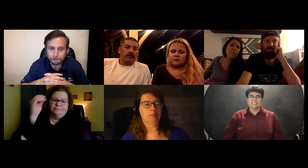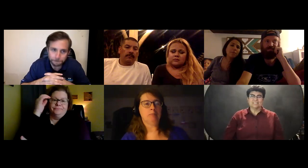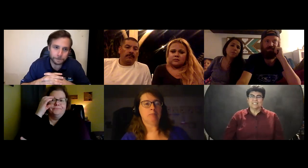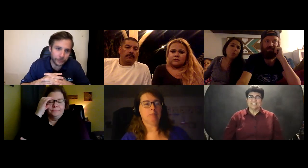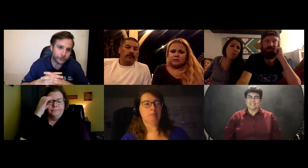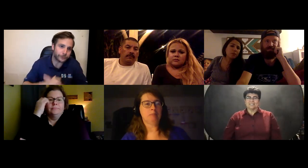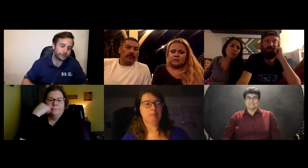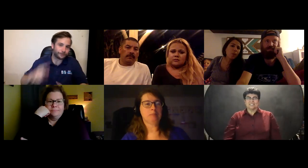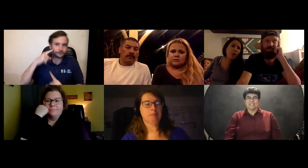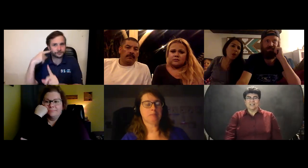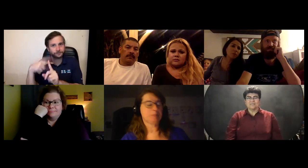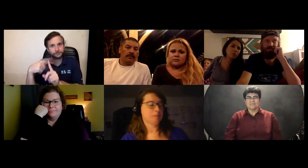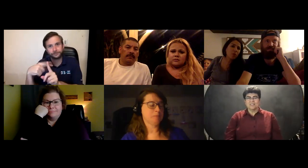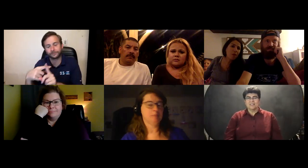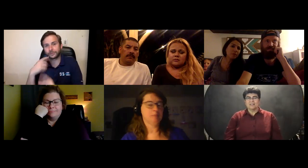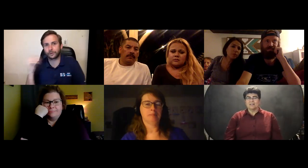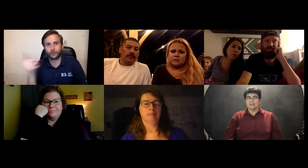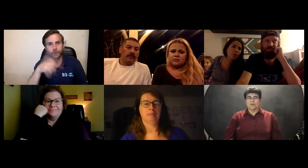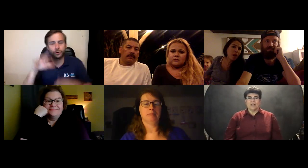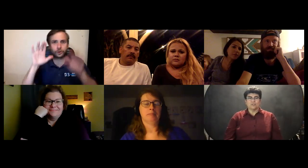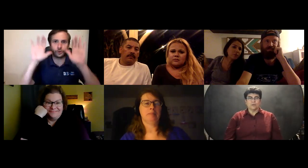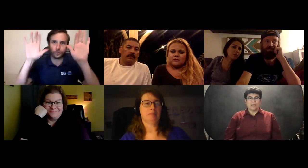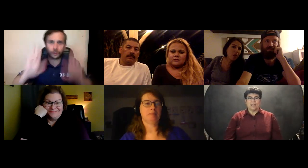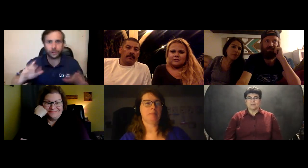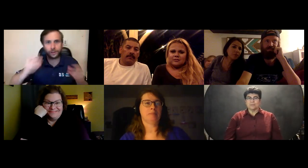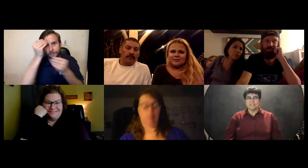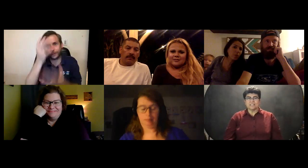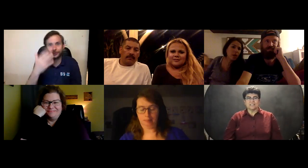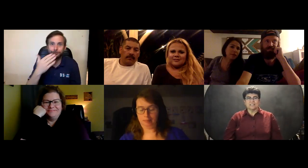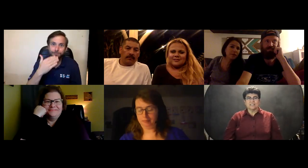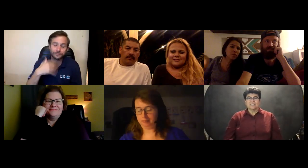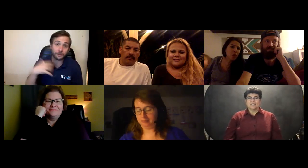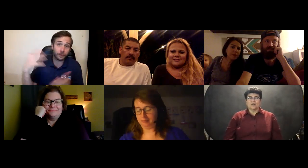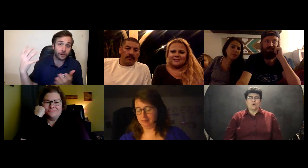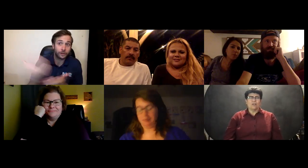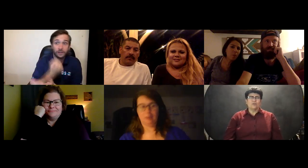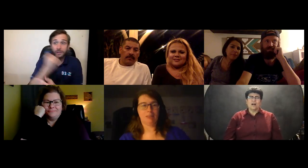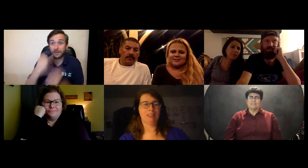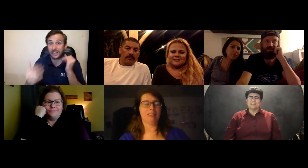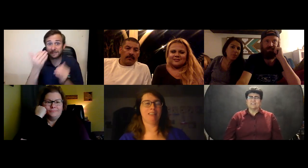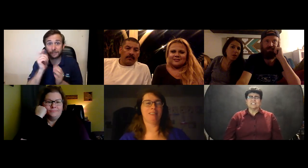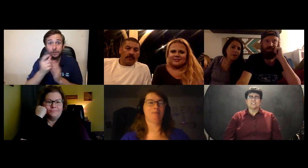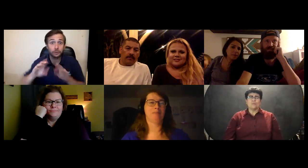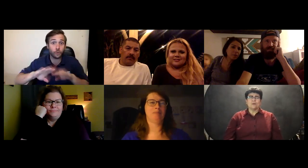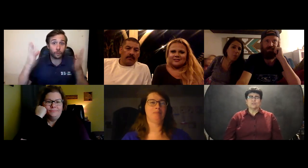yeah yeah oh we have to remain optimistic